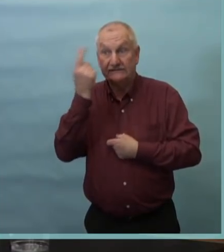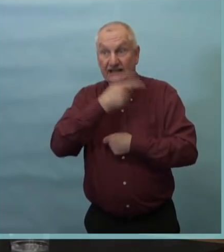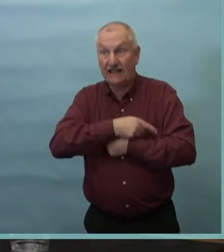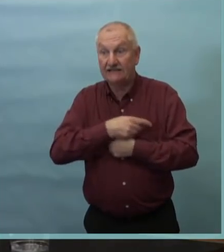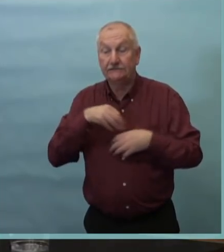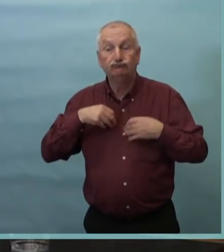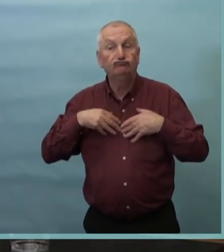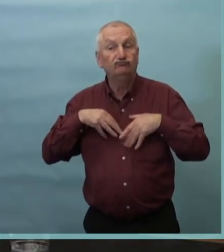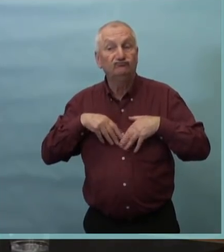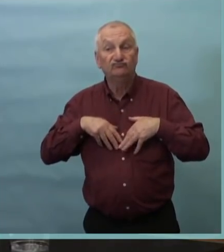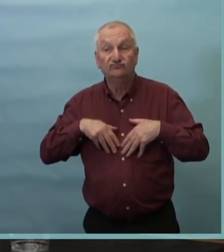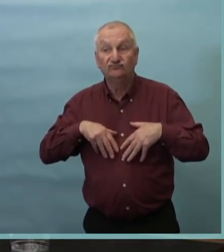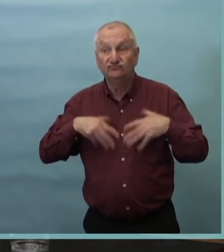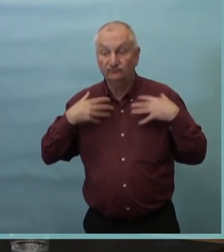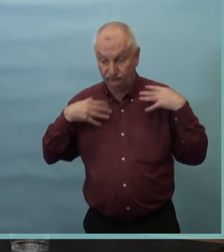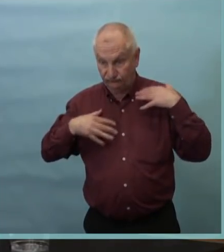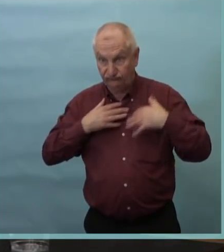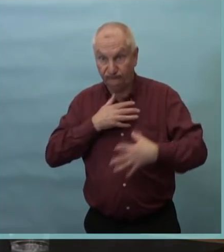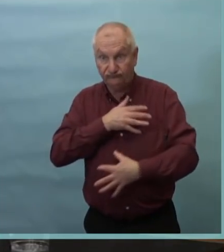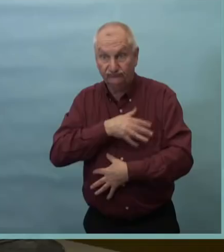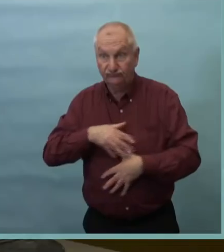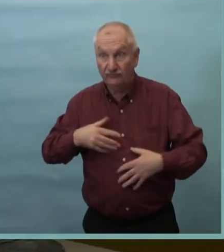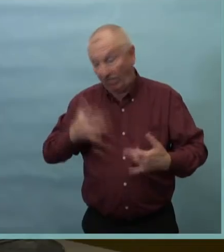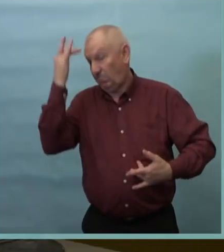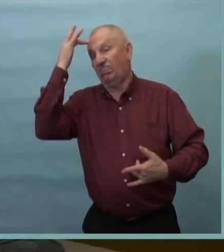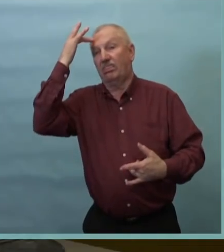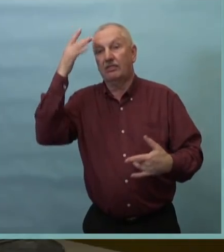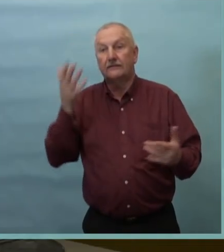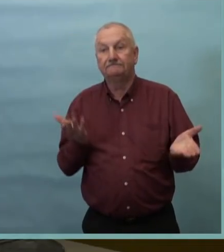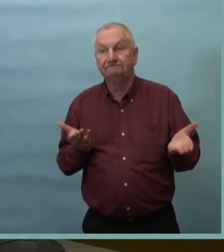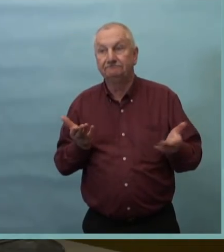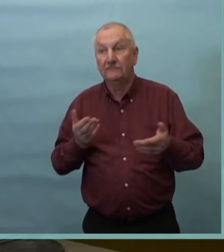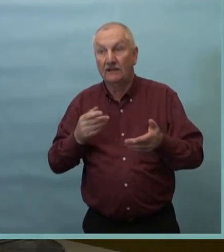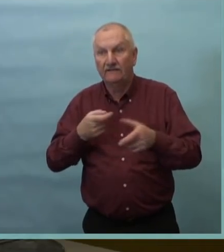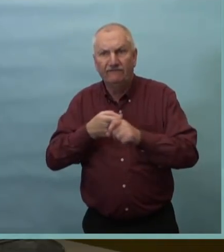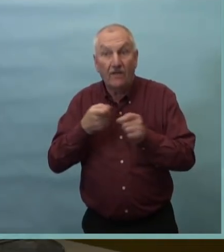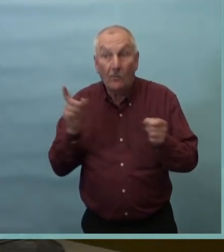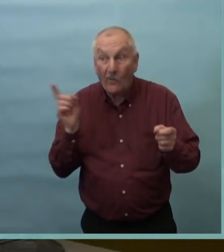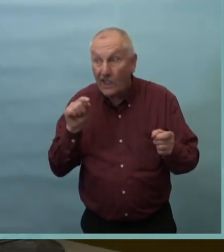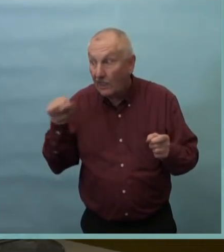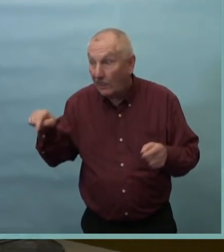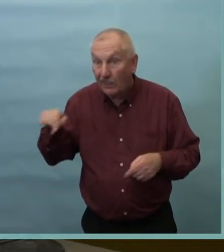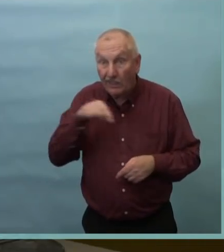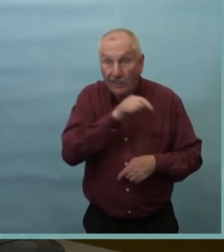somebody acquired it doctor who's not from the Canadian Press I'm wondering if